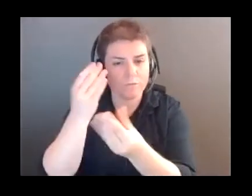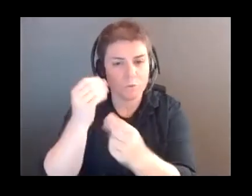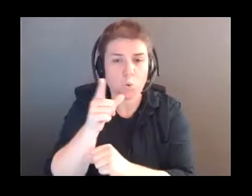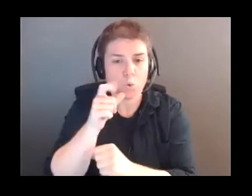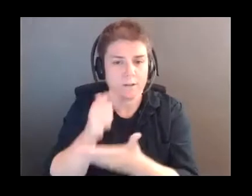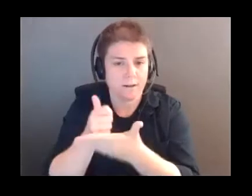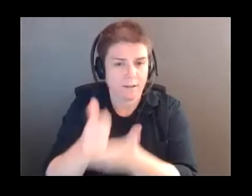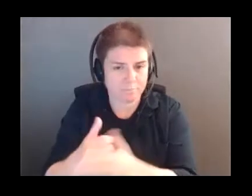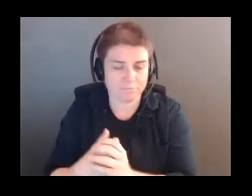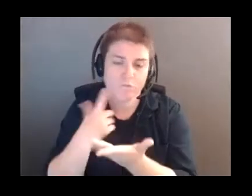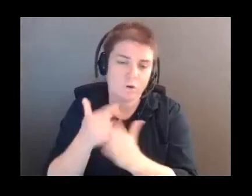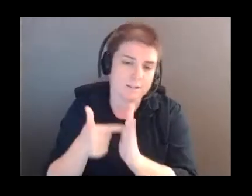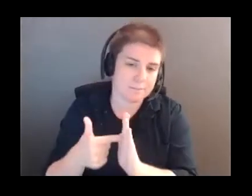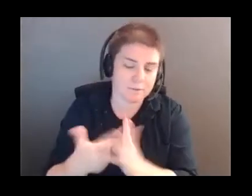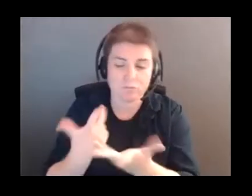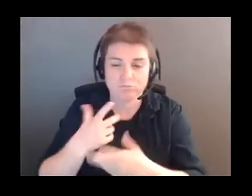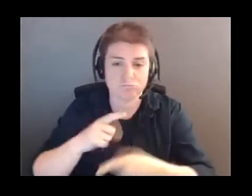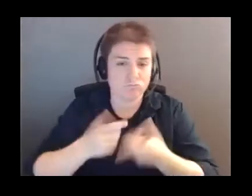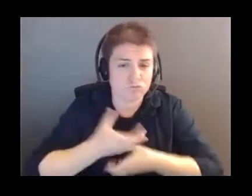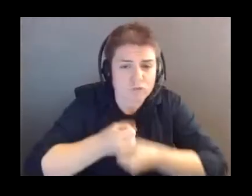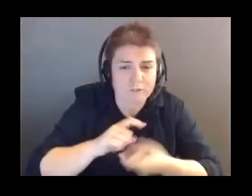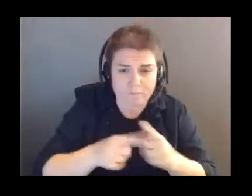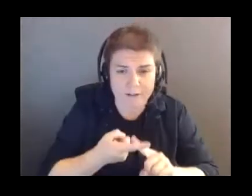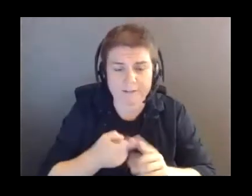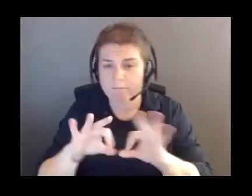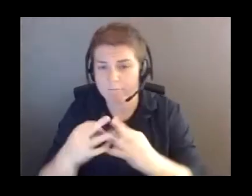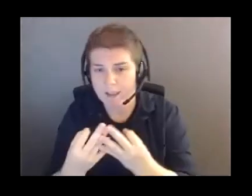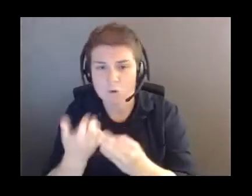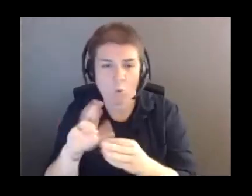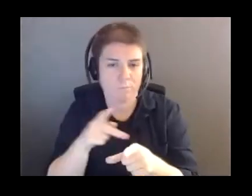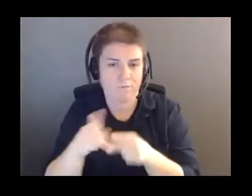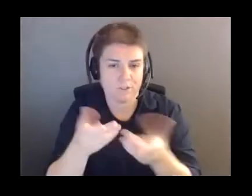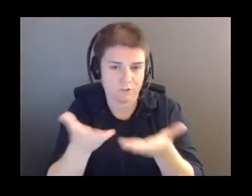could be a trusted friend or family member, or a professional service provider. We may